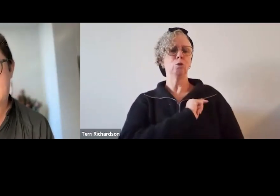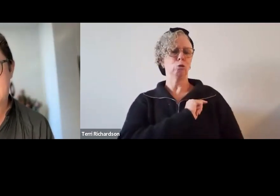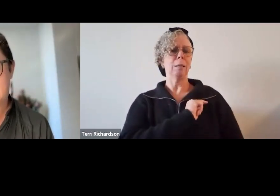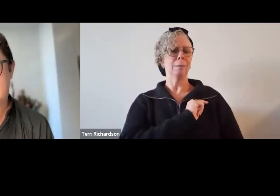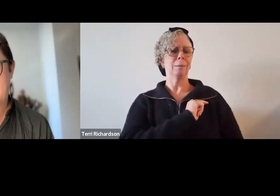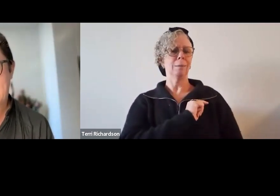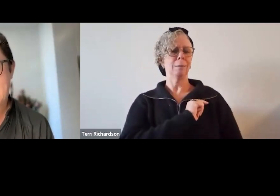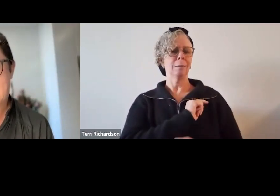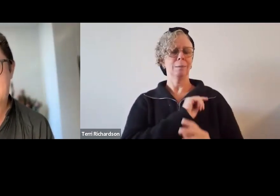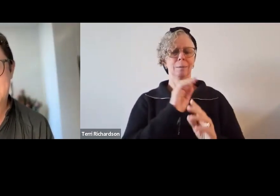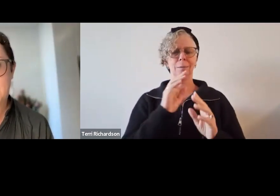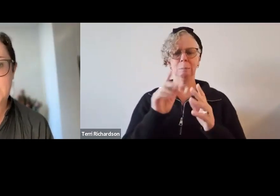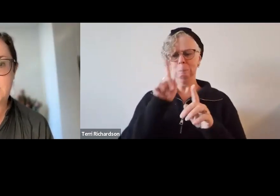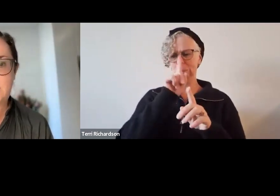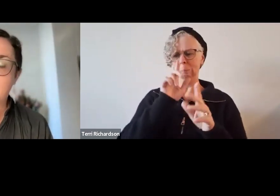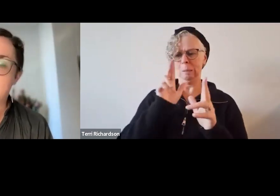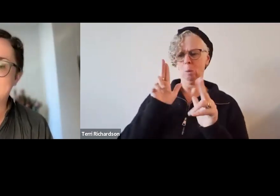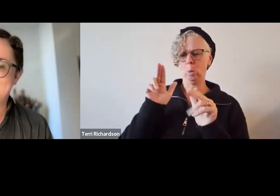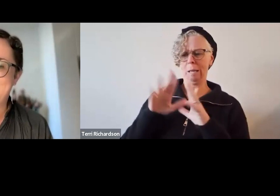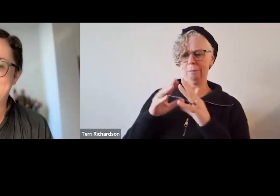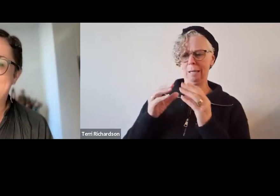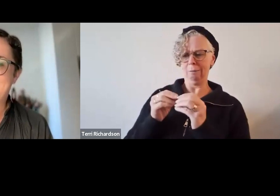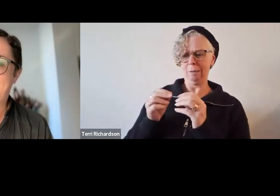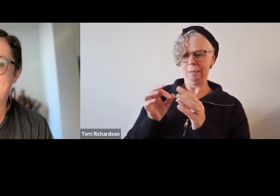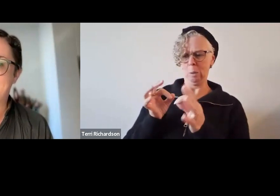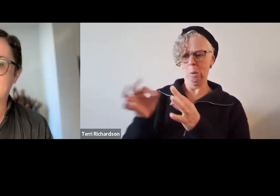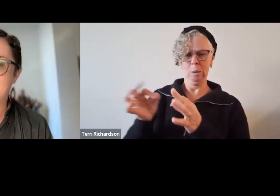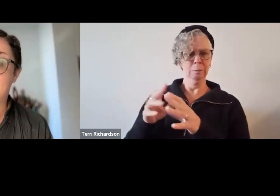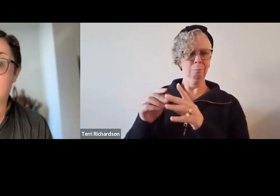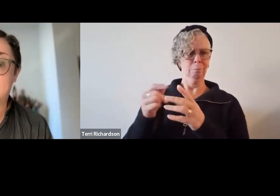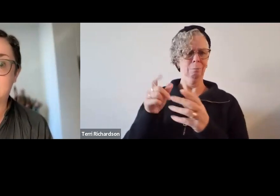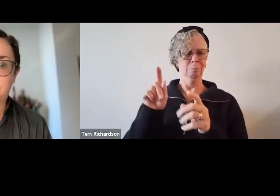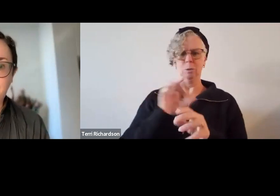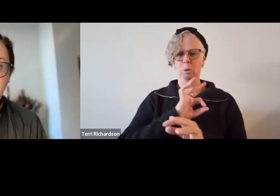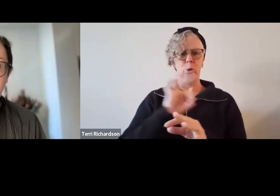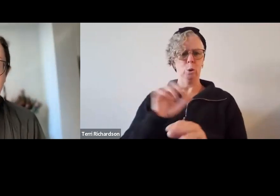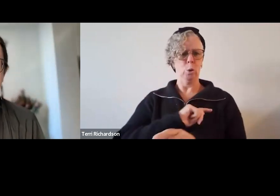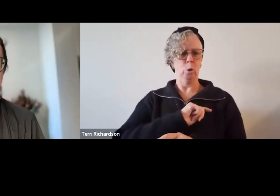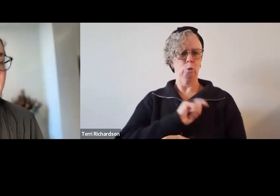and operational practitioners, which is gonna take time to rebuild.